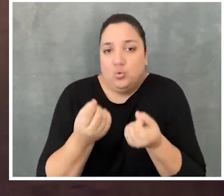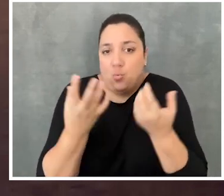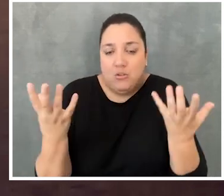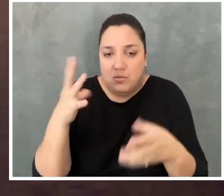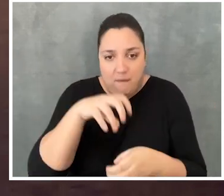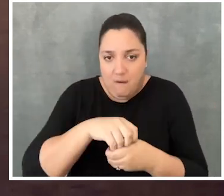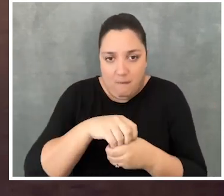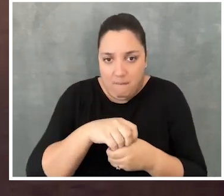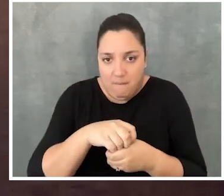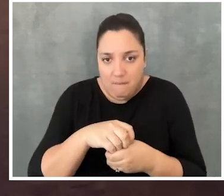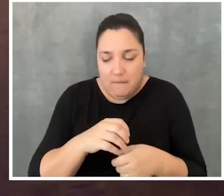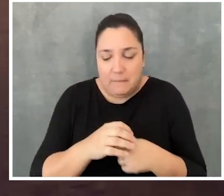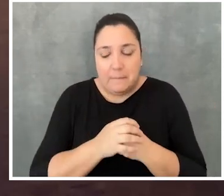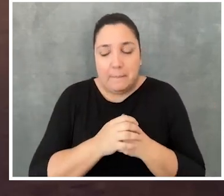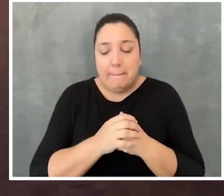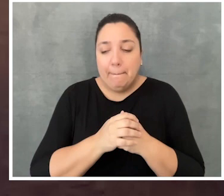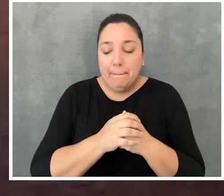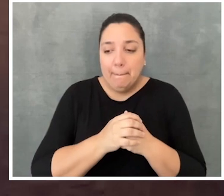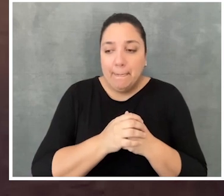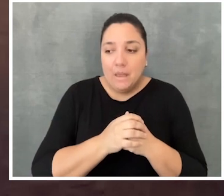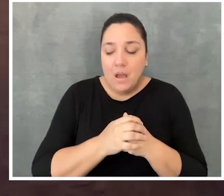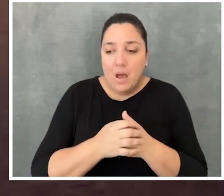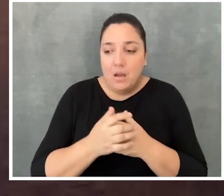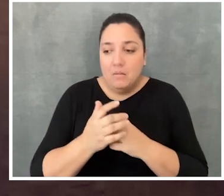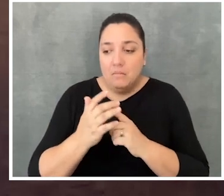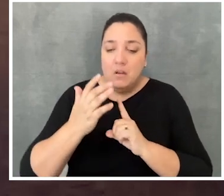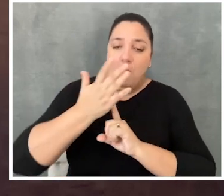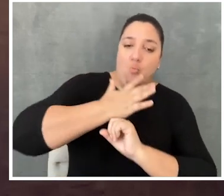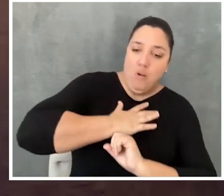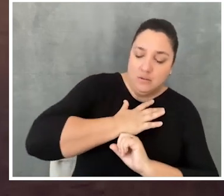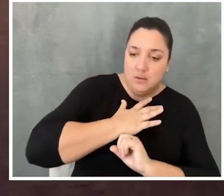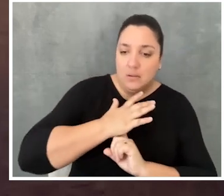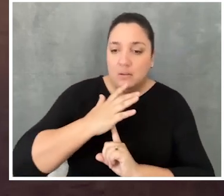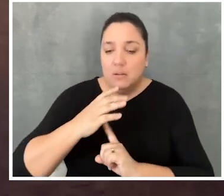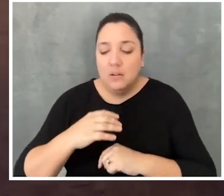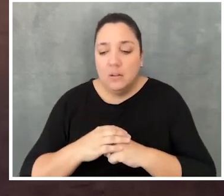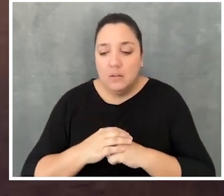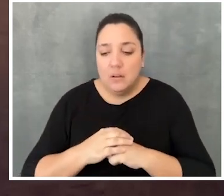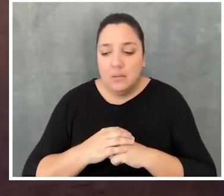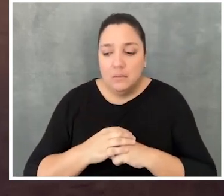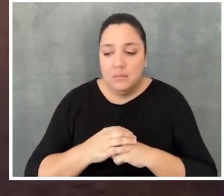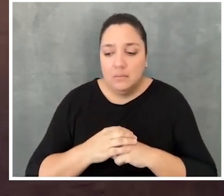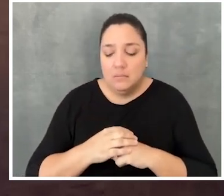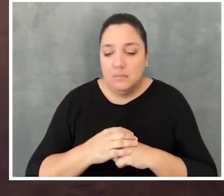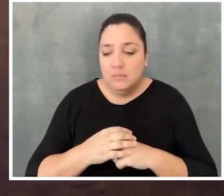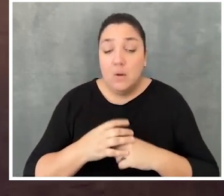When it comes to oppression as well as what issues need to be addressed.